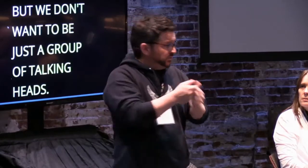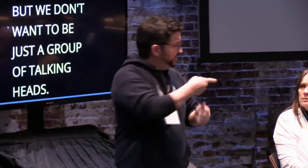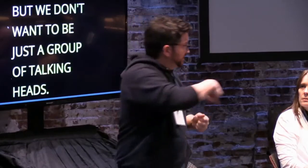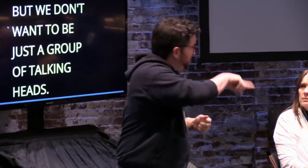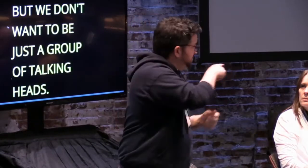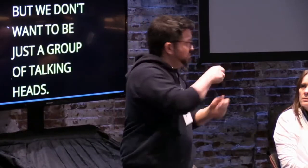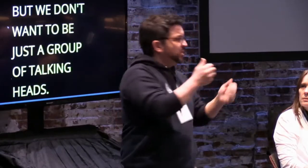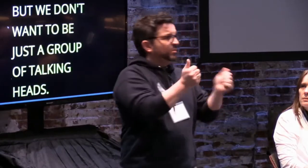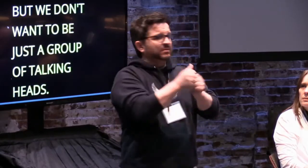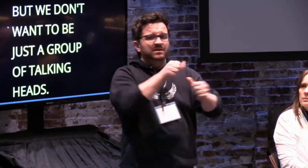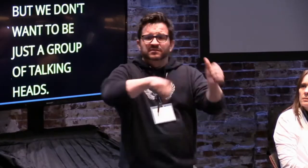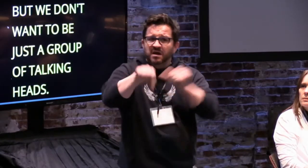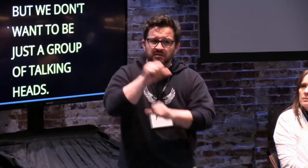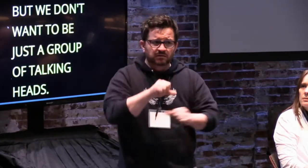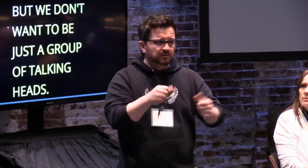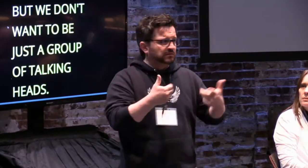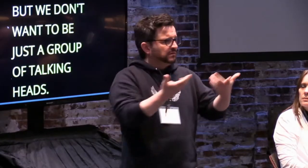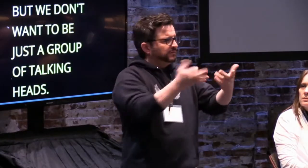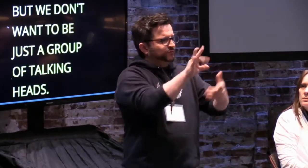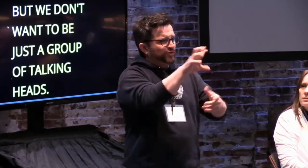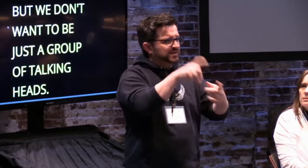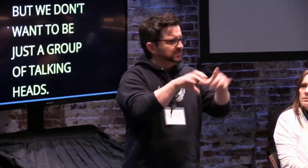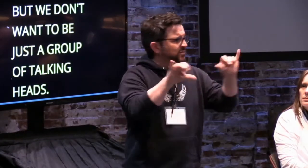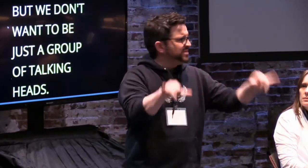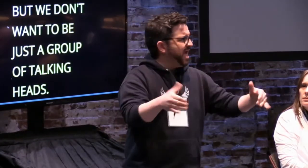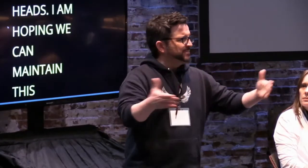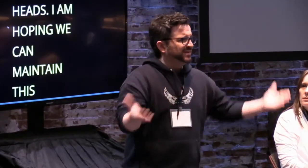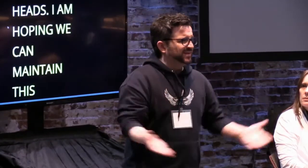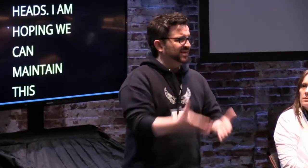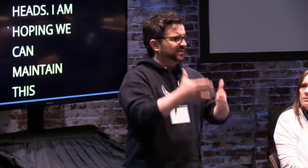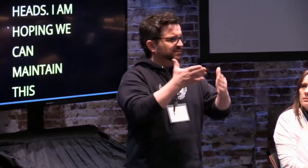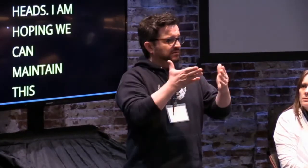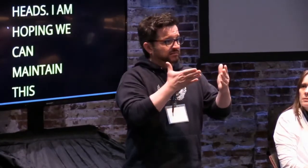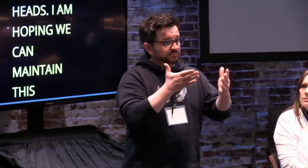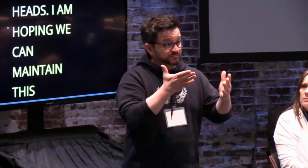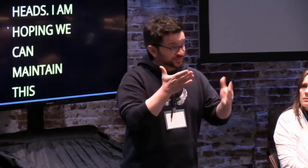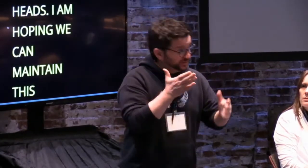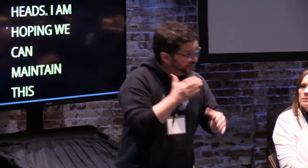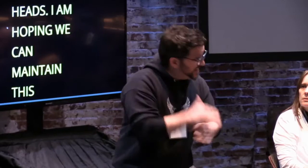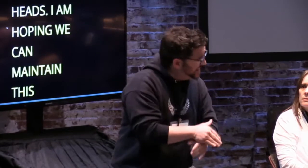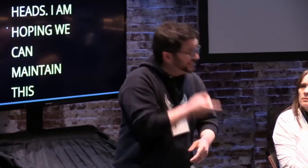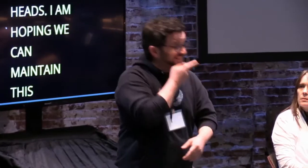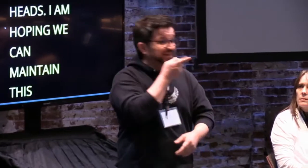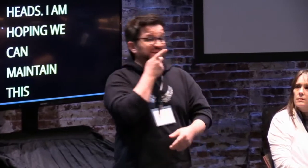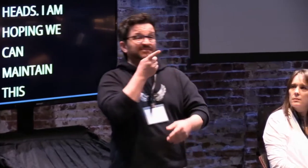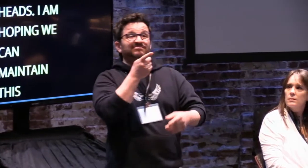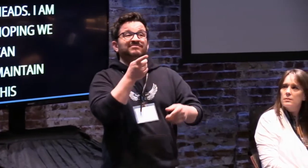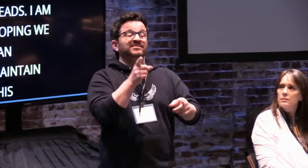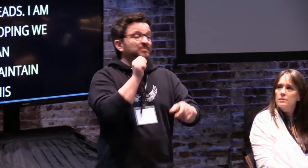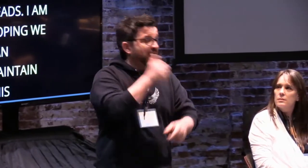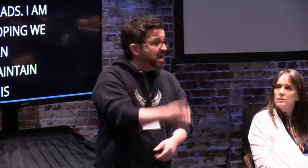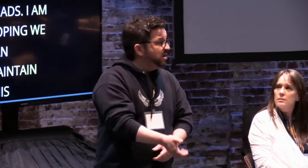but to interact with each other in such a way that we can actually activate these things,